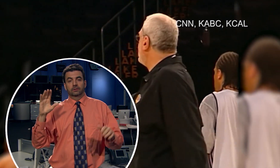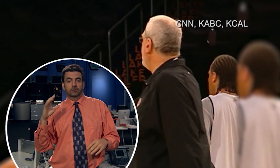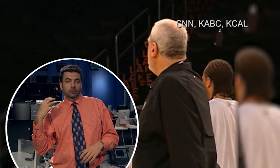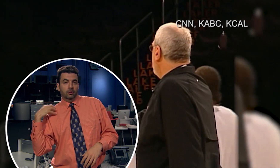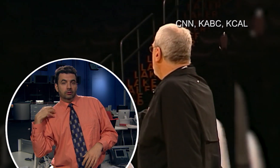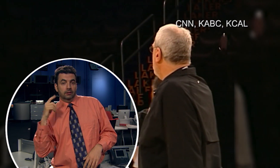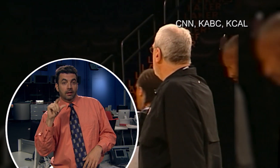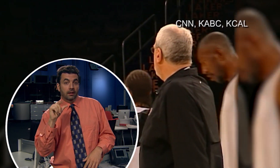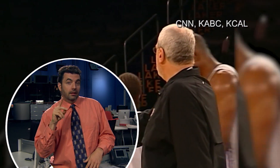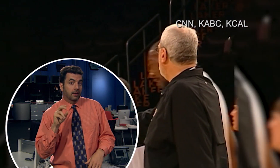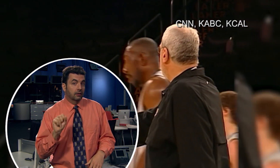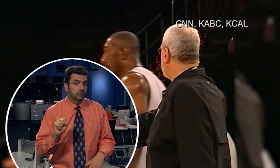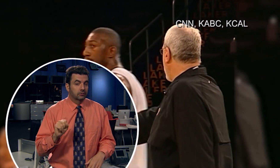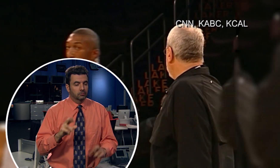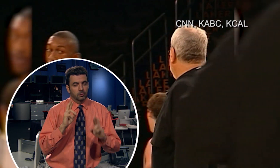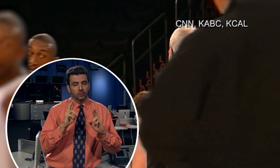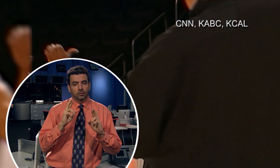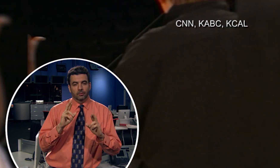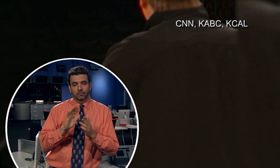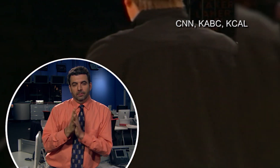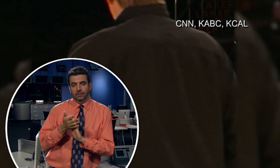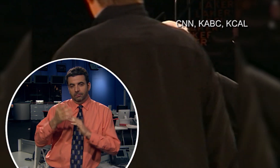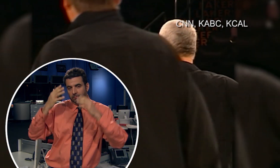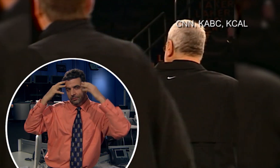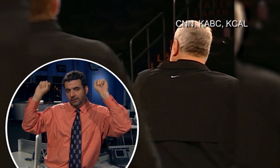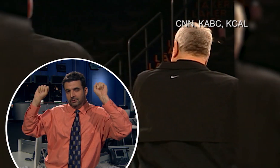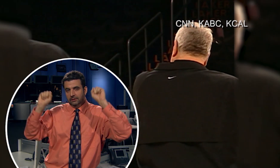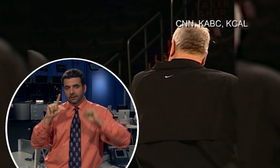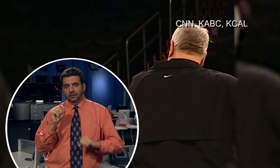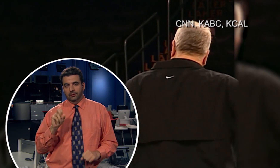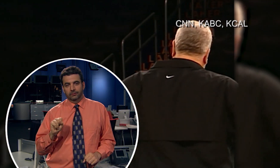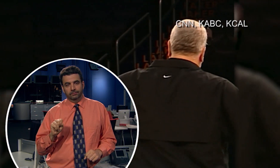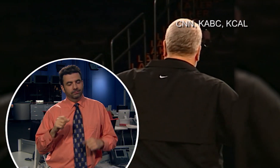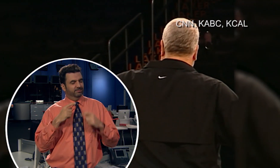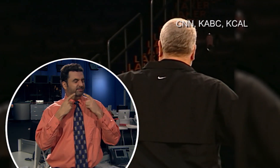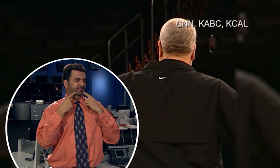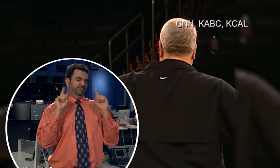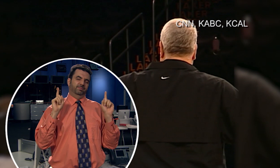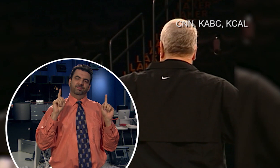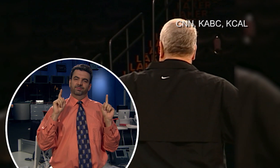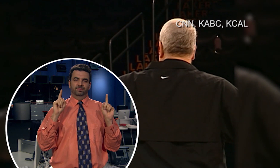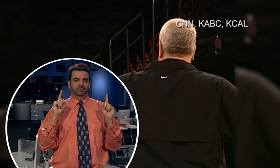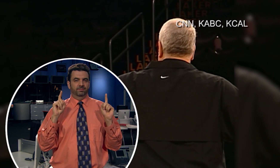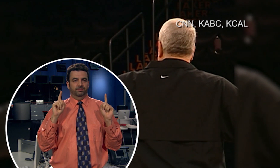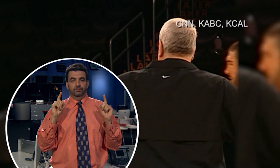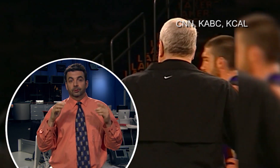OF THEIR TEAM BUT IT NEVER WORKED OUT. HIS CONTRACT IS ALLOWING HIM TO LIVE IN LA PART